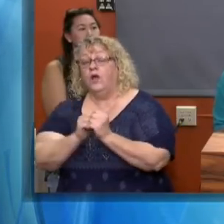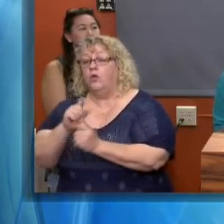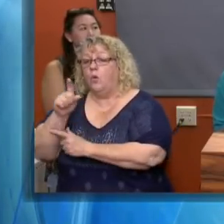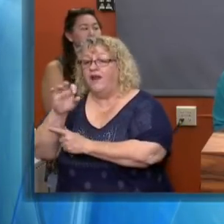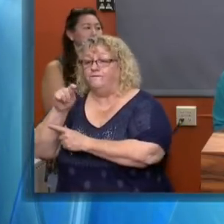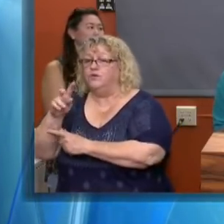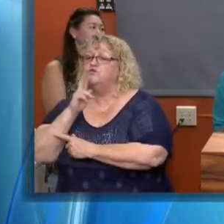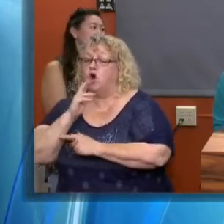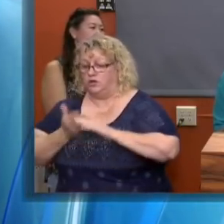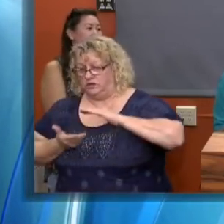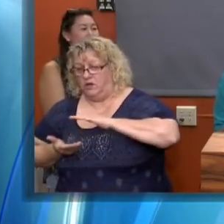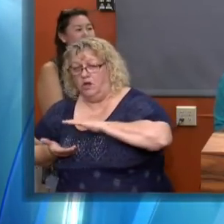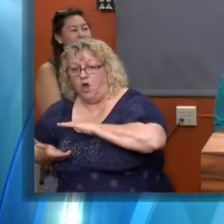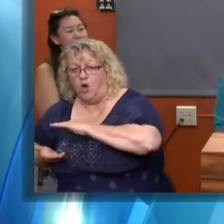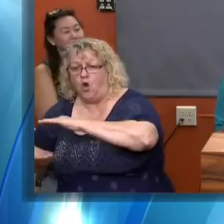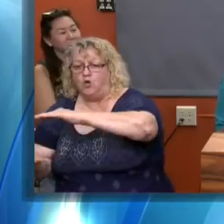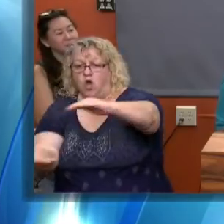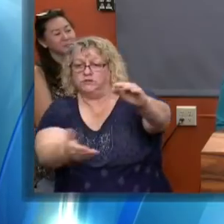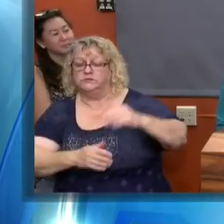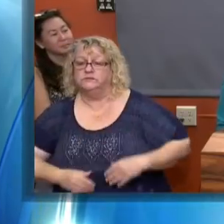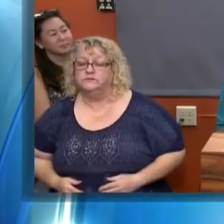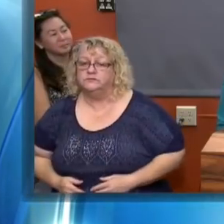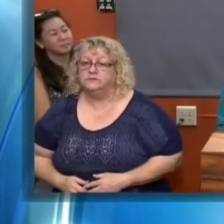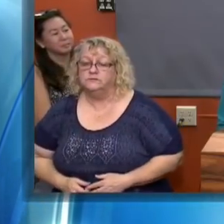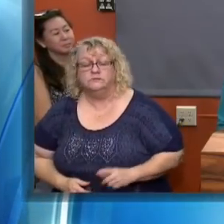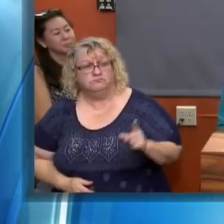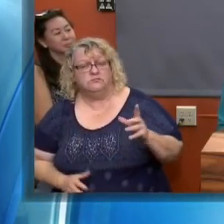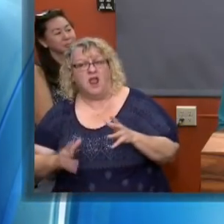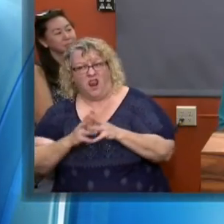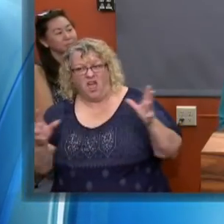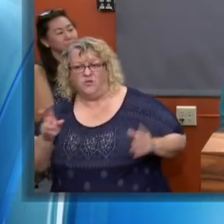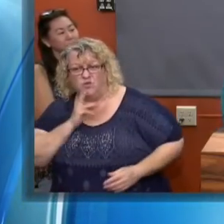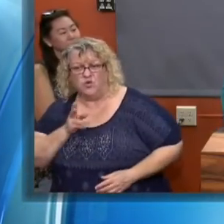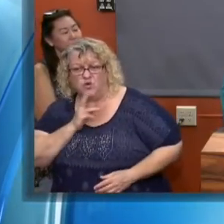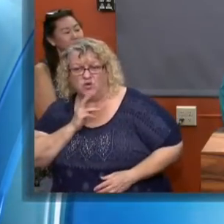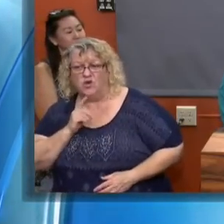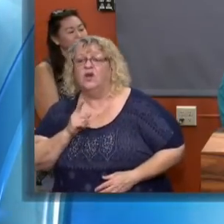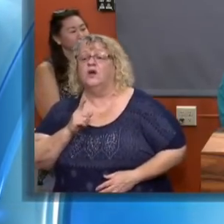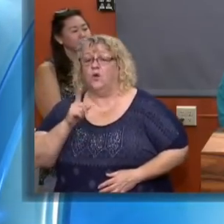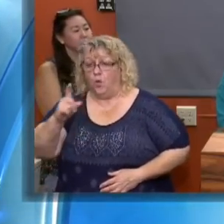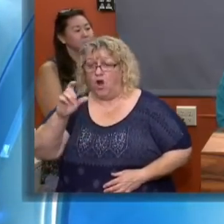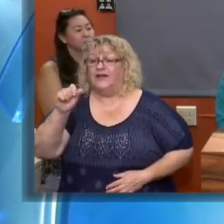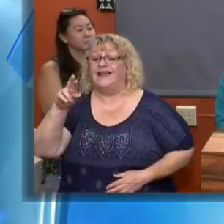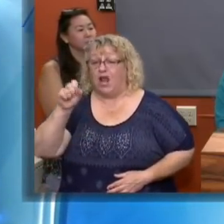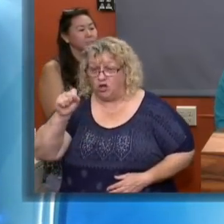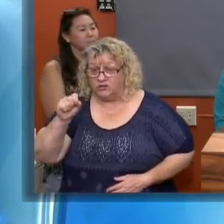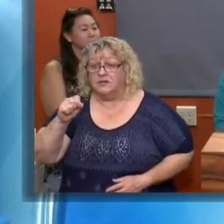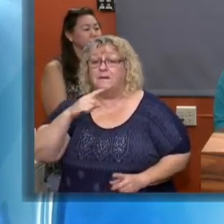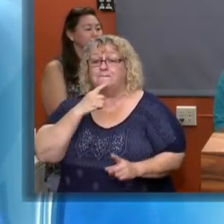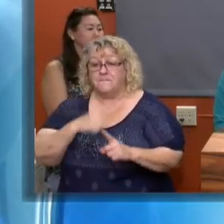ACRE FOOT. THAT WILL BE 100 ACRES OVER WITH 1 FOOT OF WATER. T THAT'S A SUBSTANTIAL AMOUNT